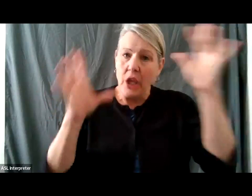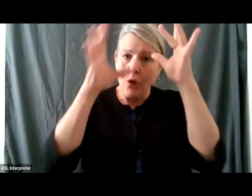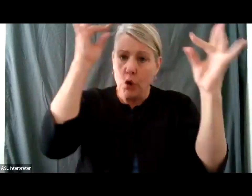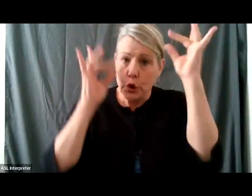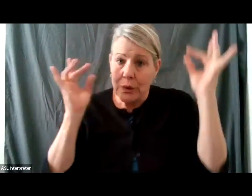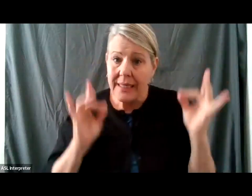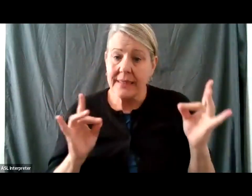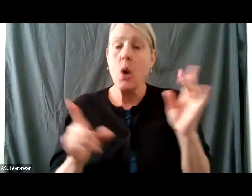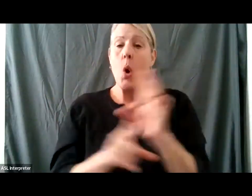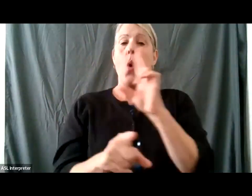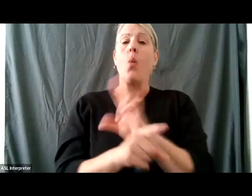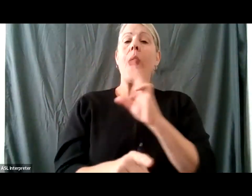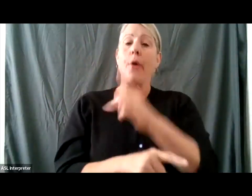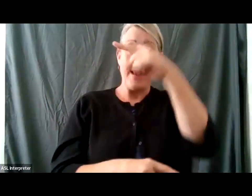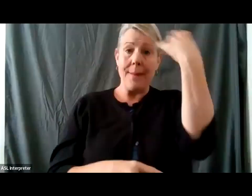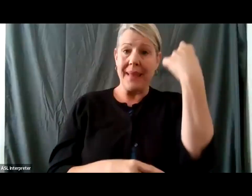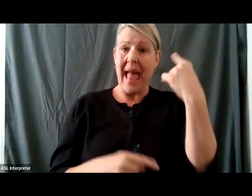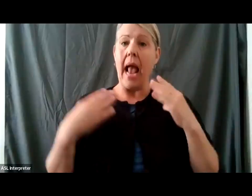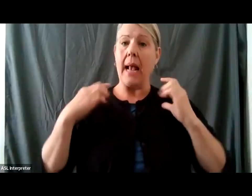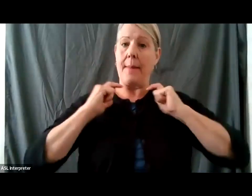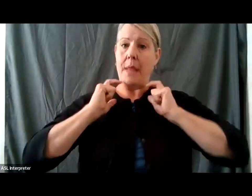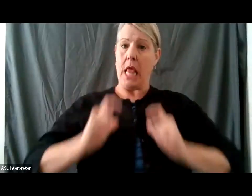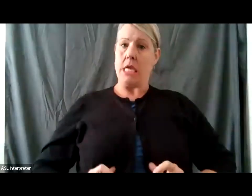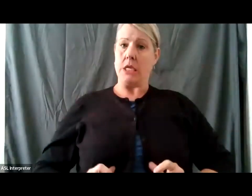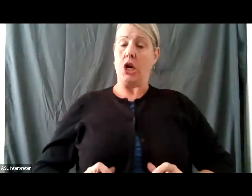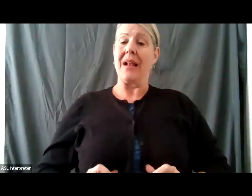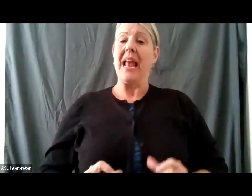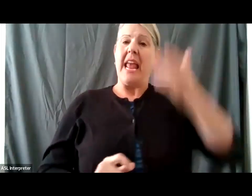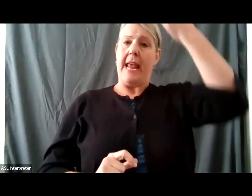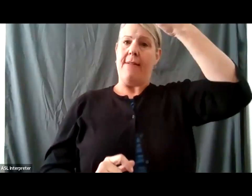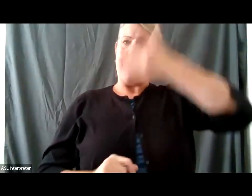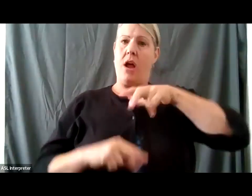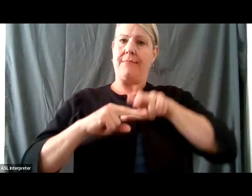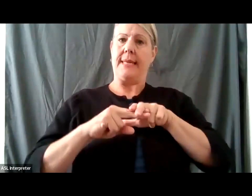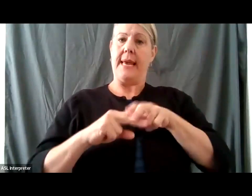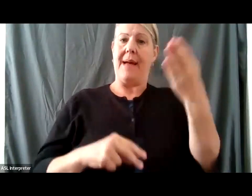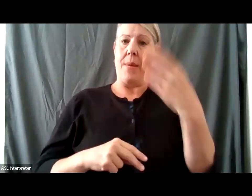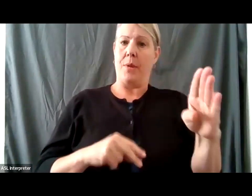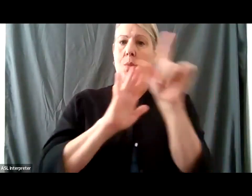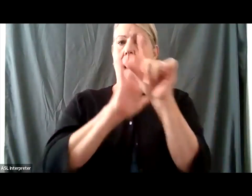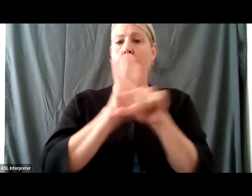I'm wearing a black blazer and I'm in front of a blue background with the HHS logo.